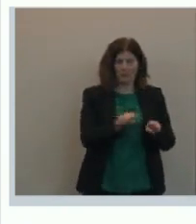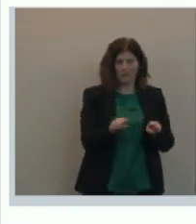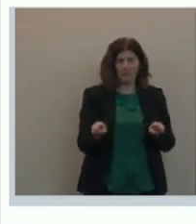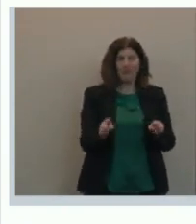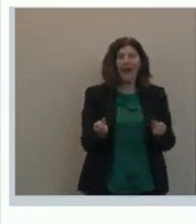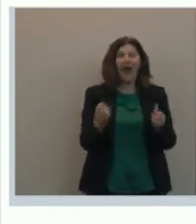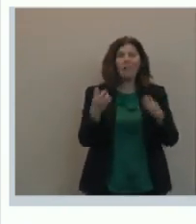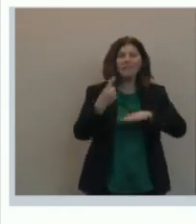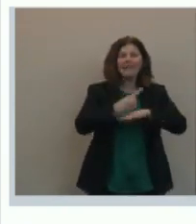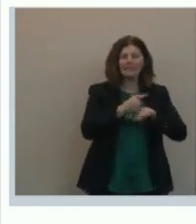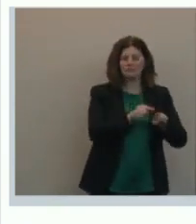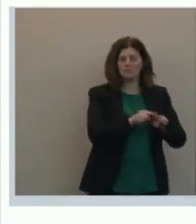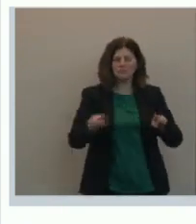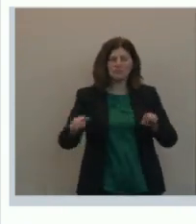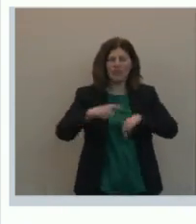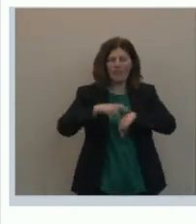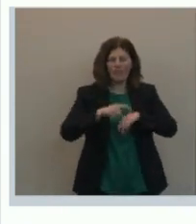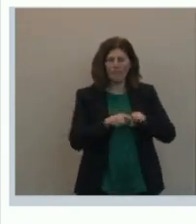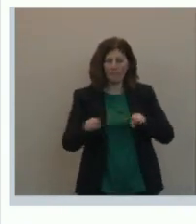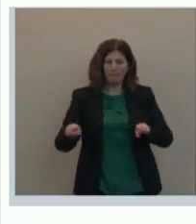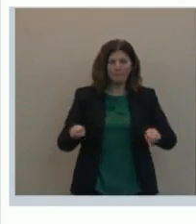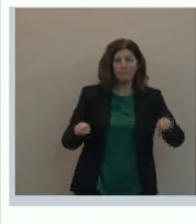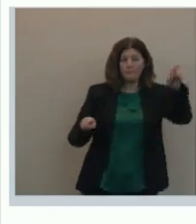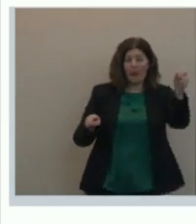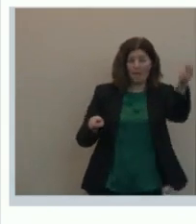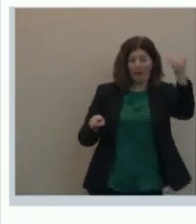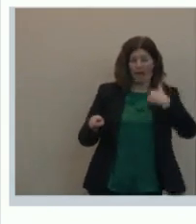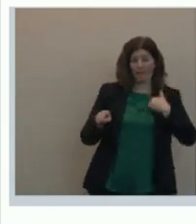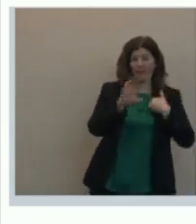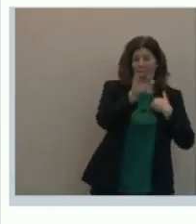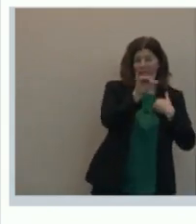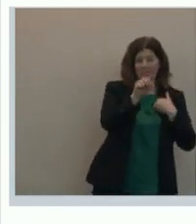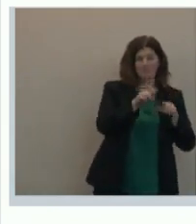ON THE UPRIGHT ACCESS, YOU HAVE THE NUMBER OF CASES.